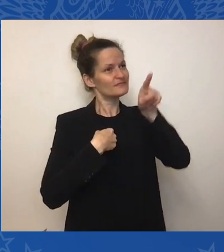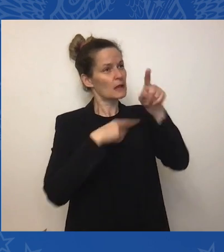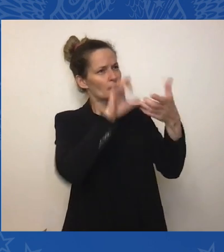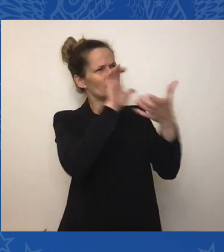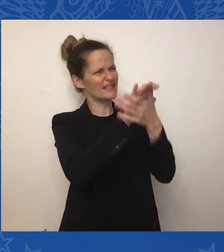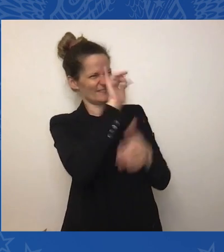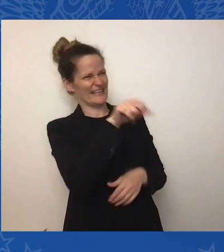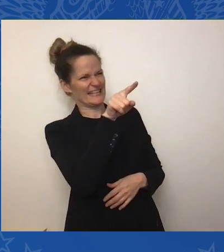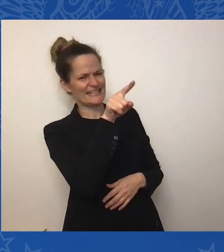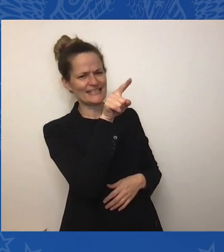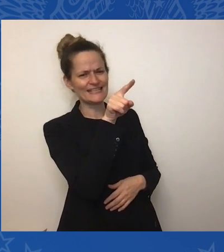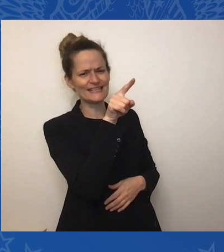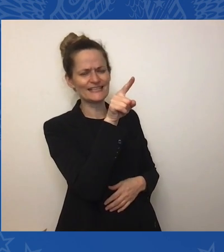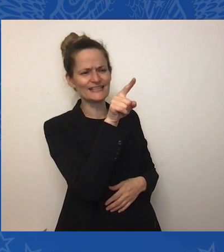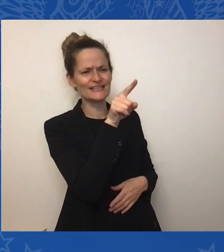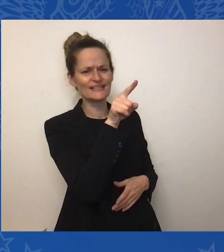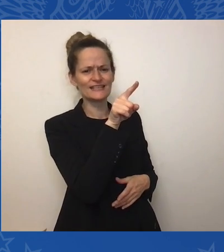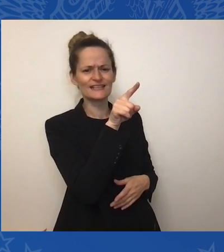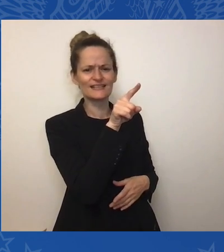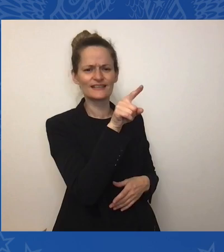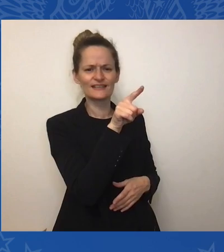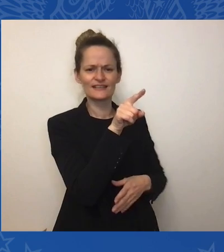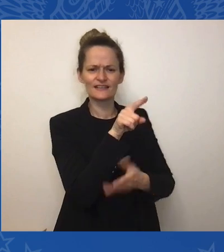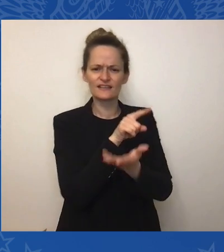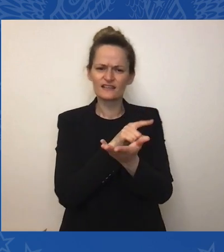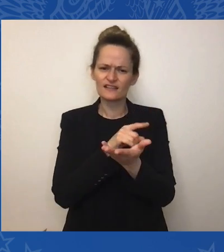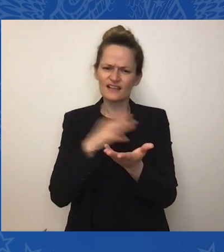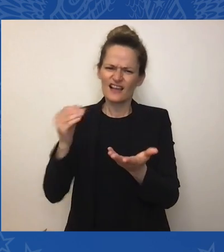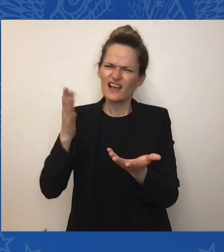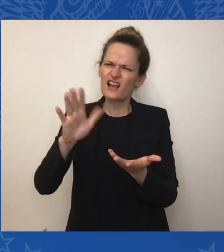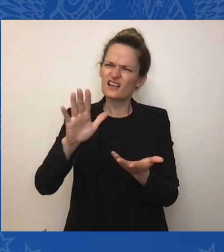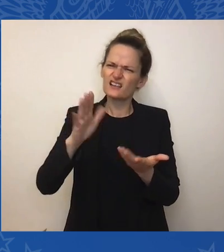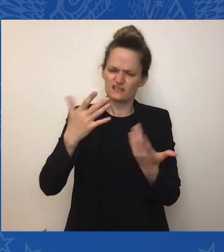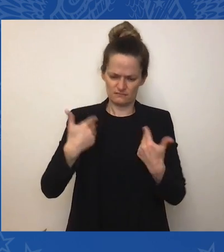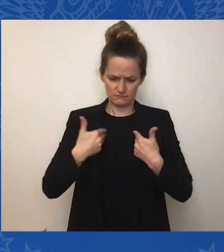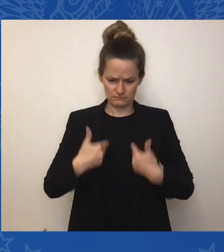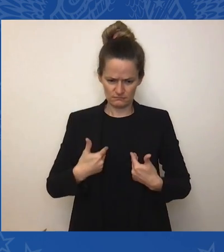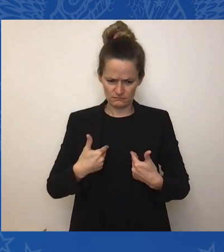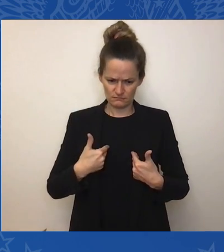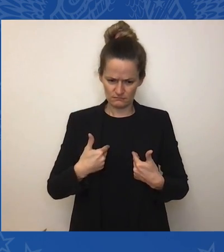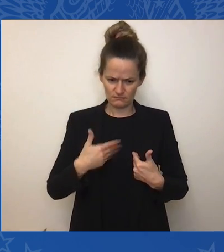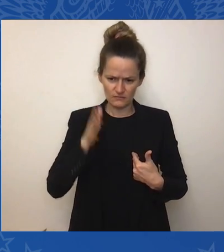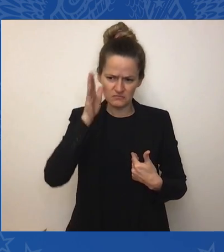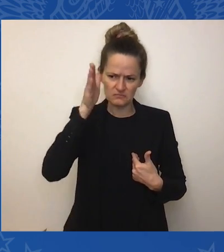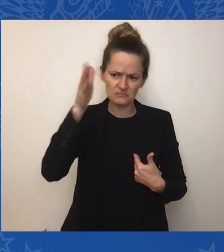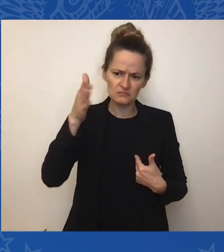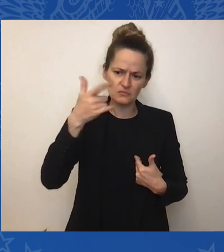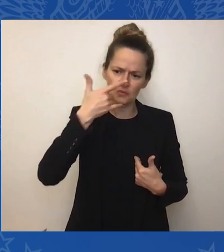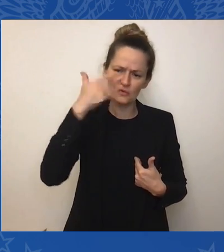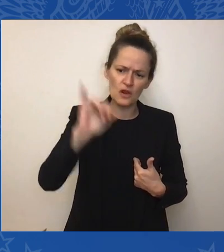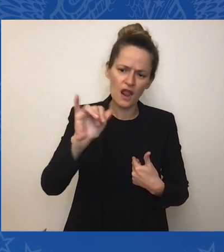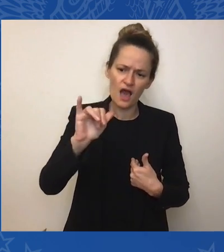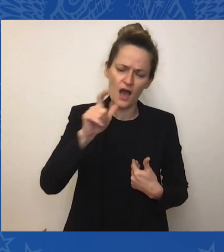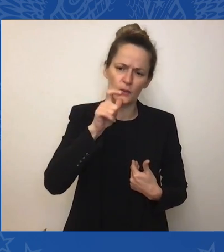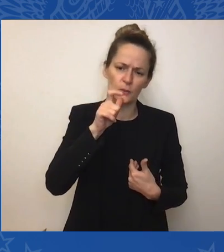And while this can feel like a very dark moment in America, I'm optimistic. I've never been more optimistic in my entire life.